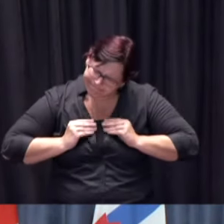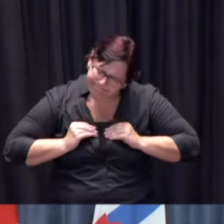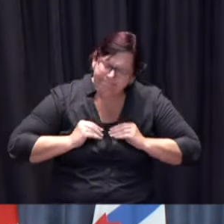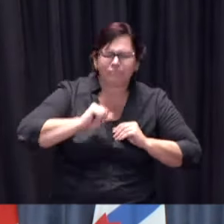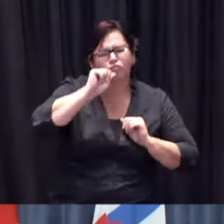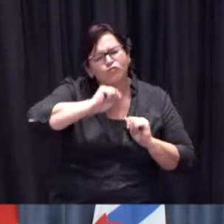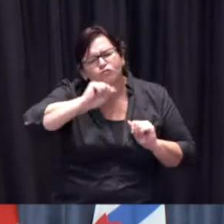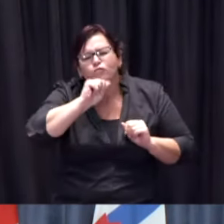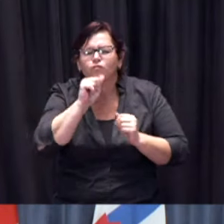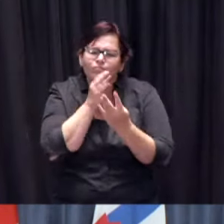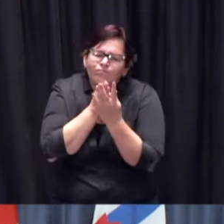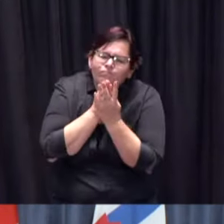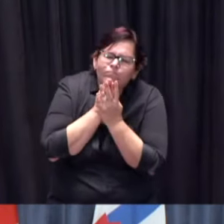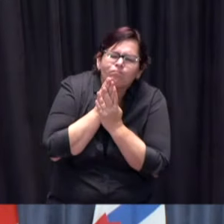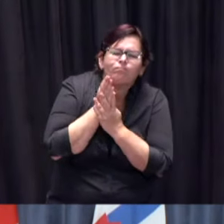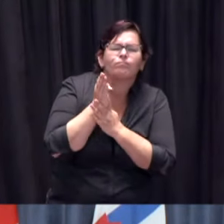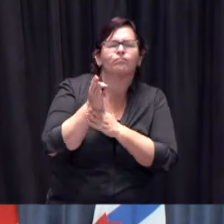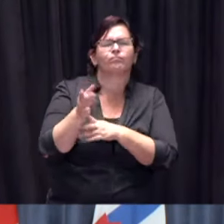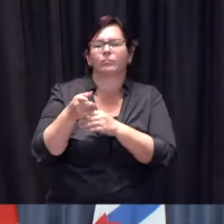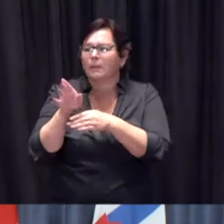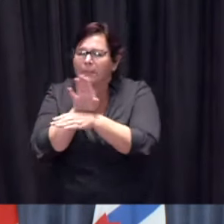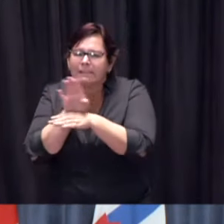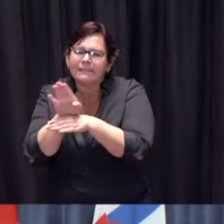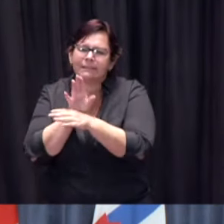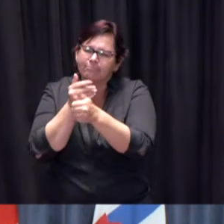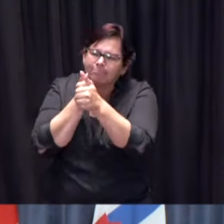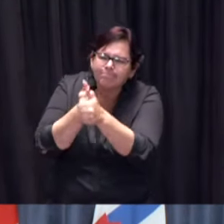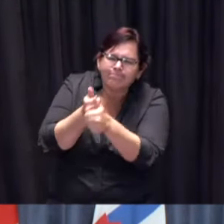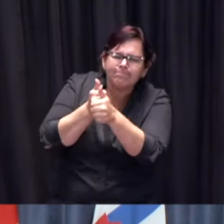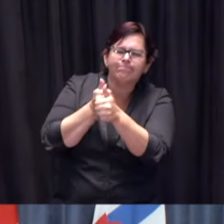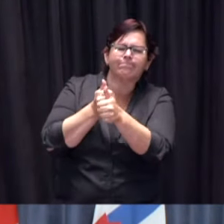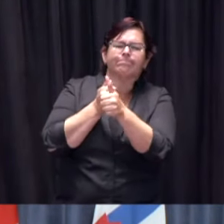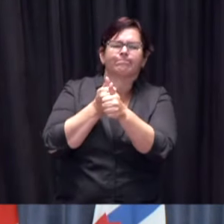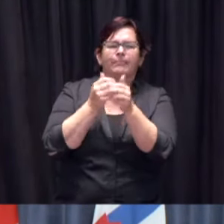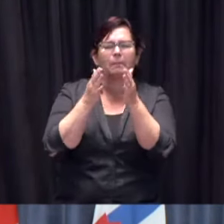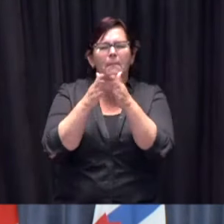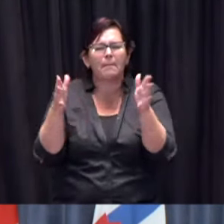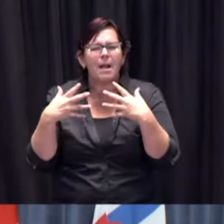the right thing and following public health advice. On the TTC, for example, we know from